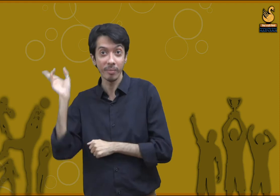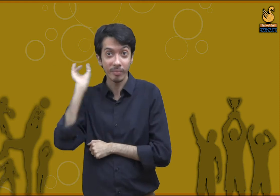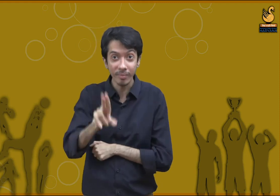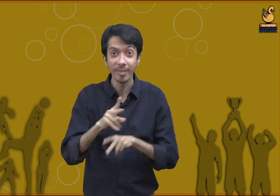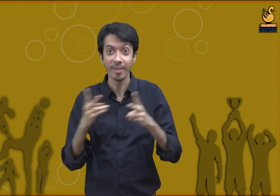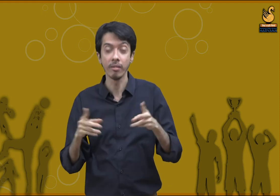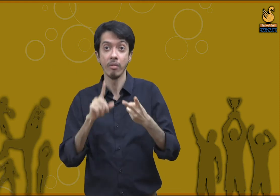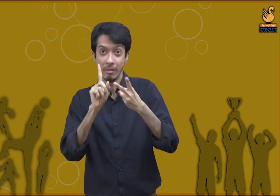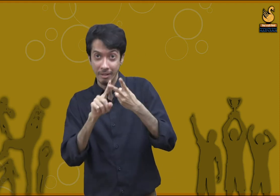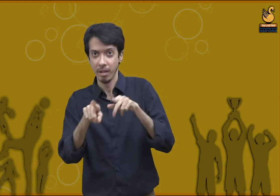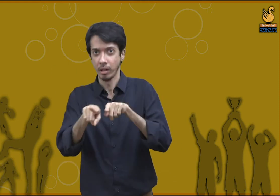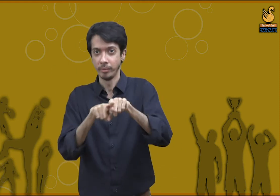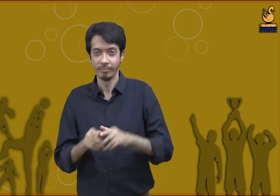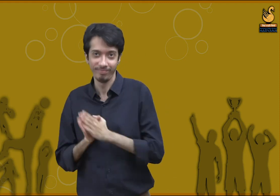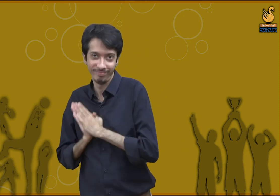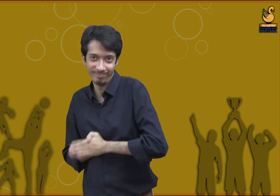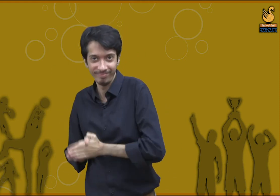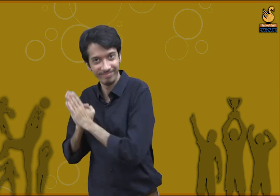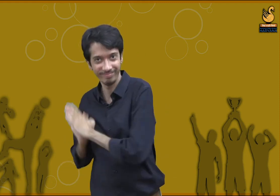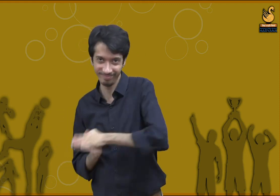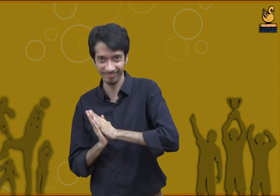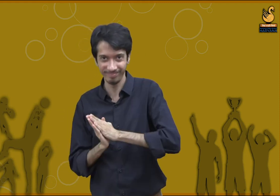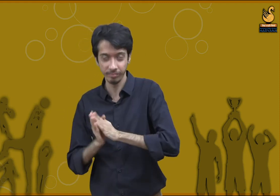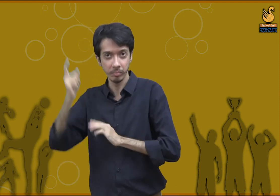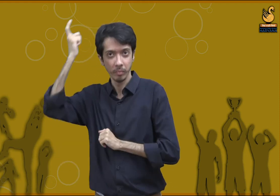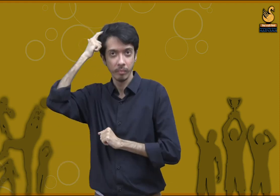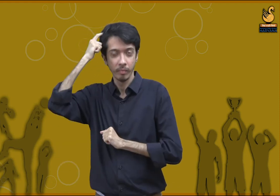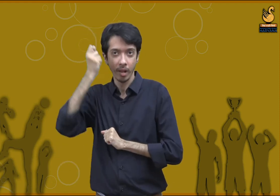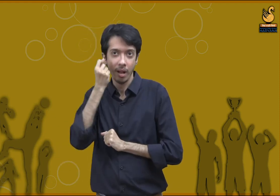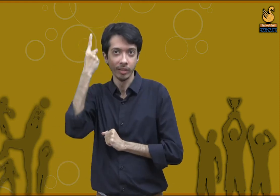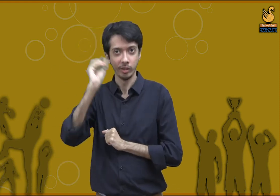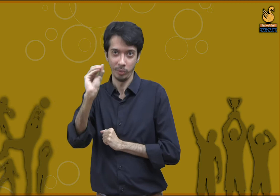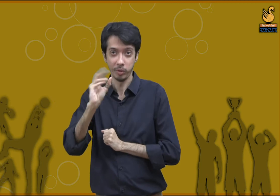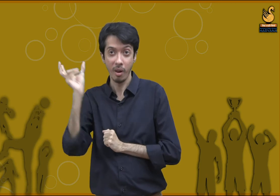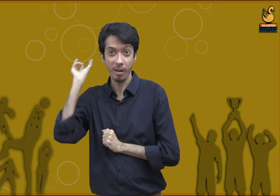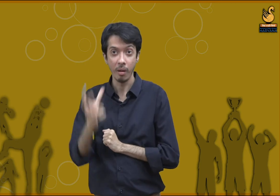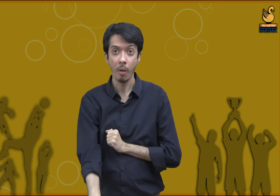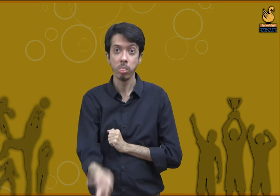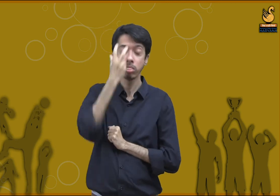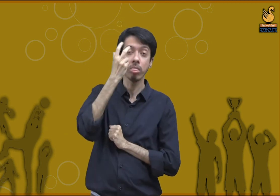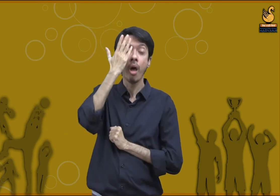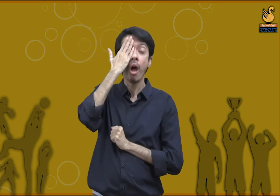While playing cricket if the brain of a player is not active and if he is not focused